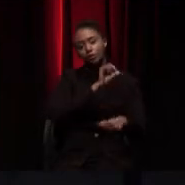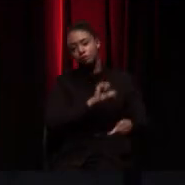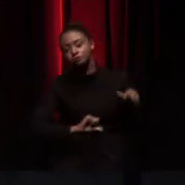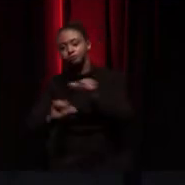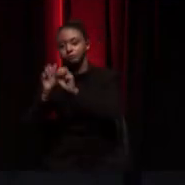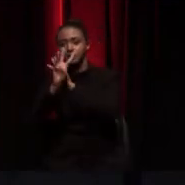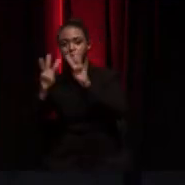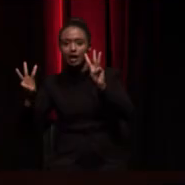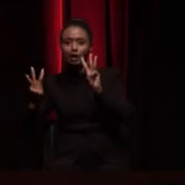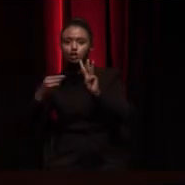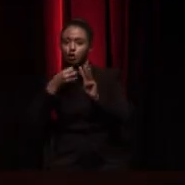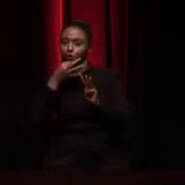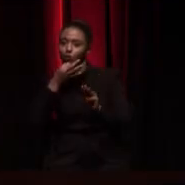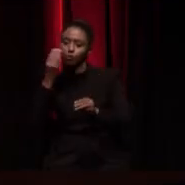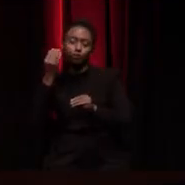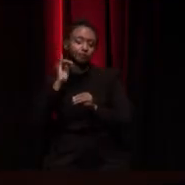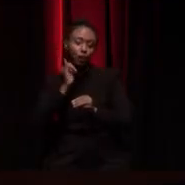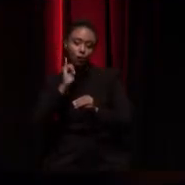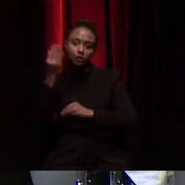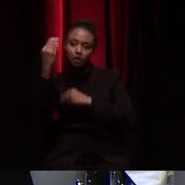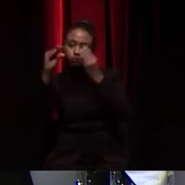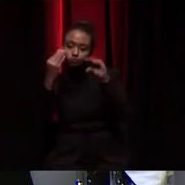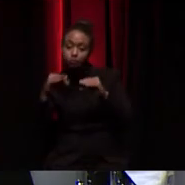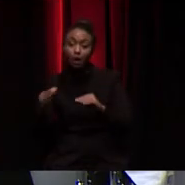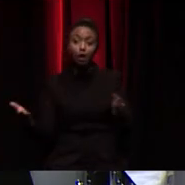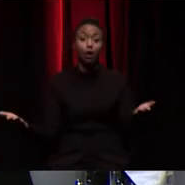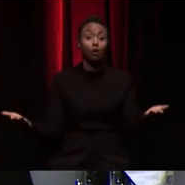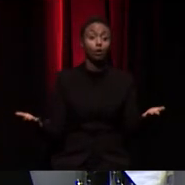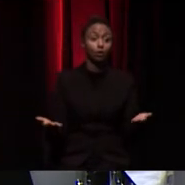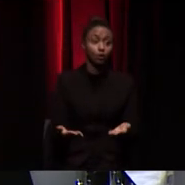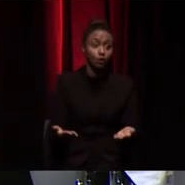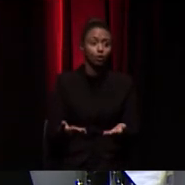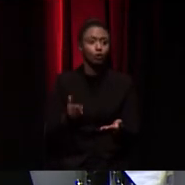and presently we produce stuff for channels